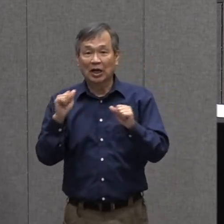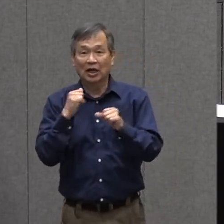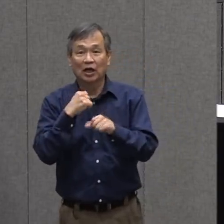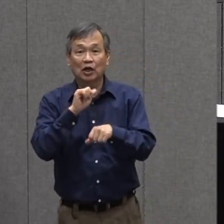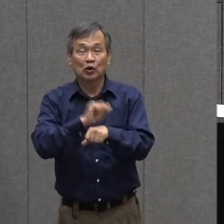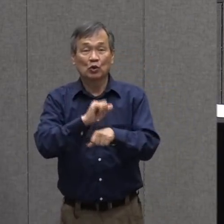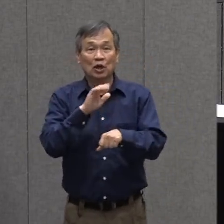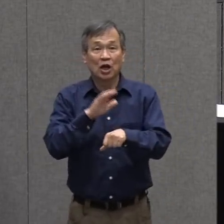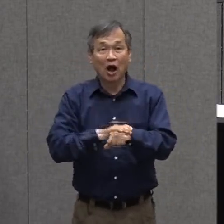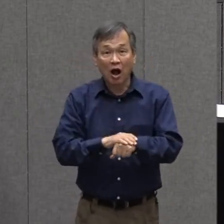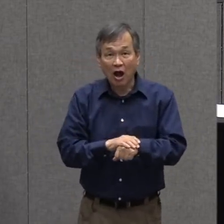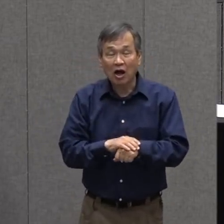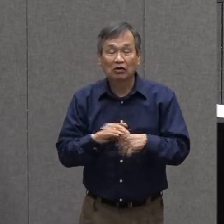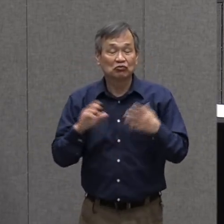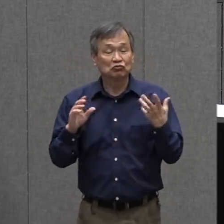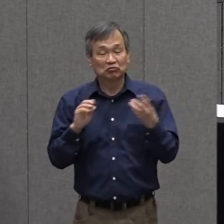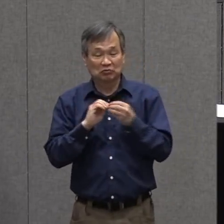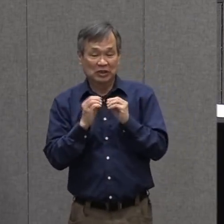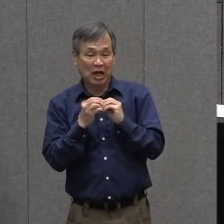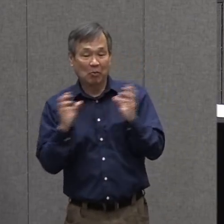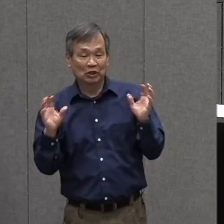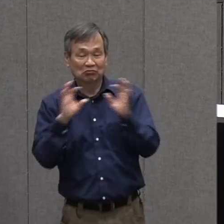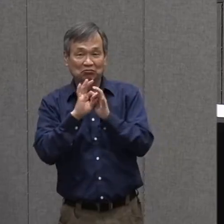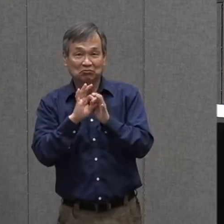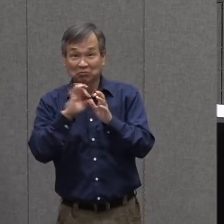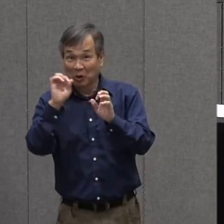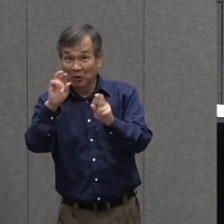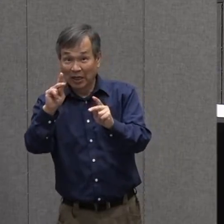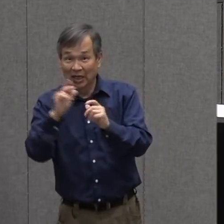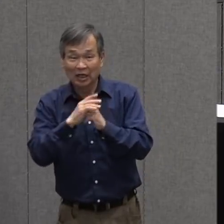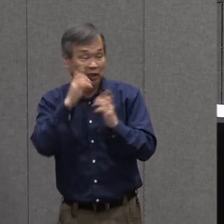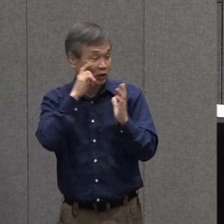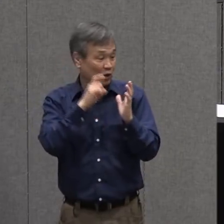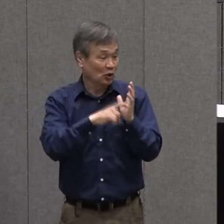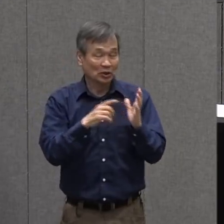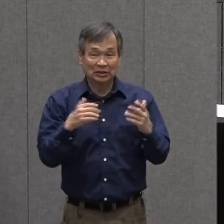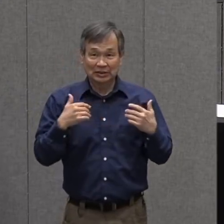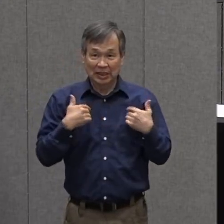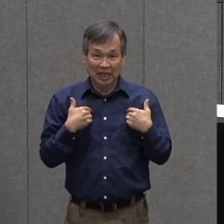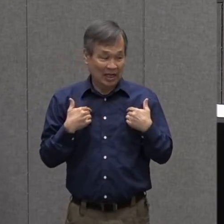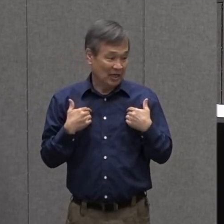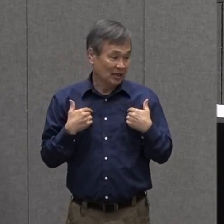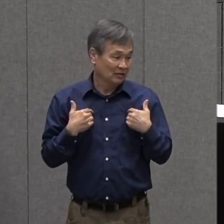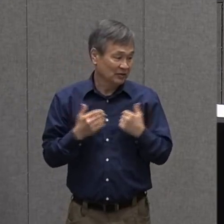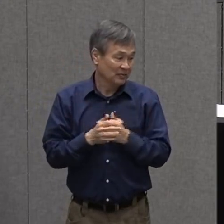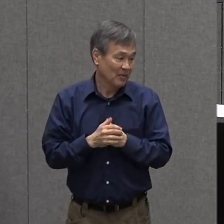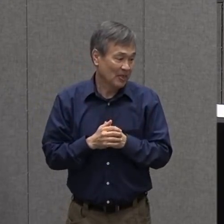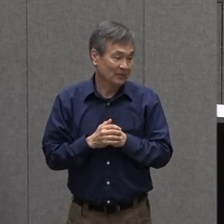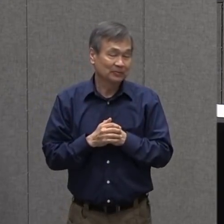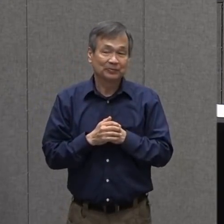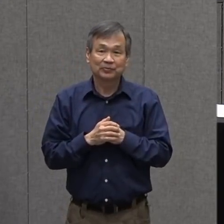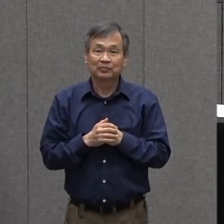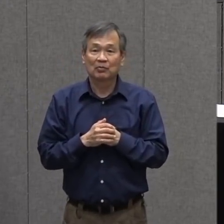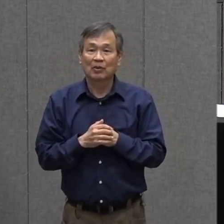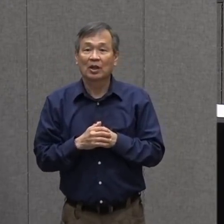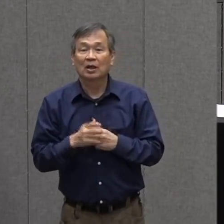So if you notice up here, I do have, I have some beads that I'm gonna be working with.